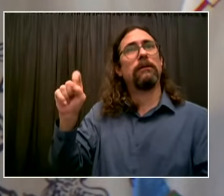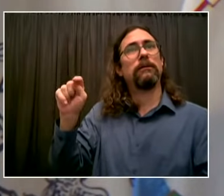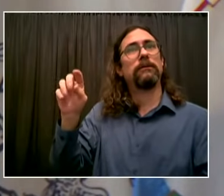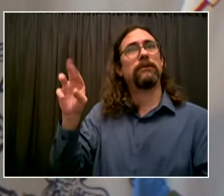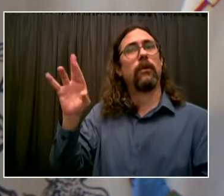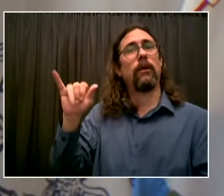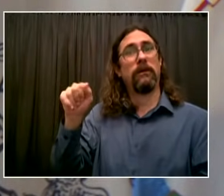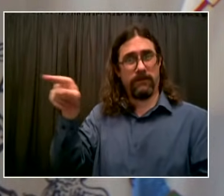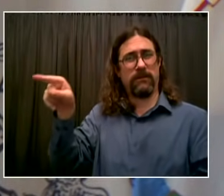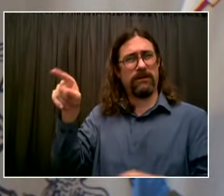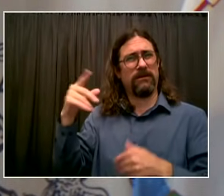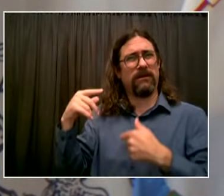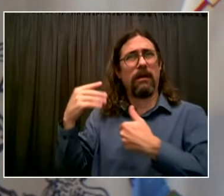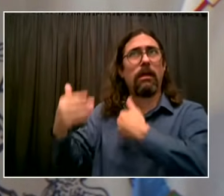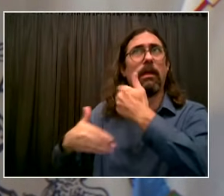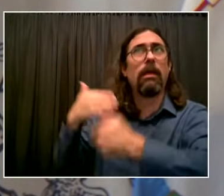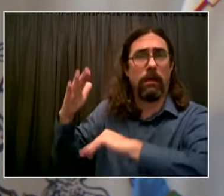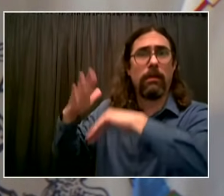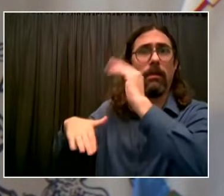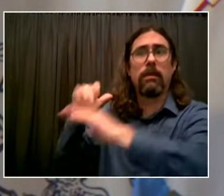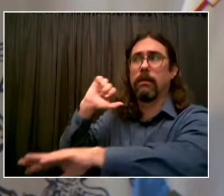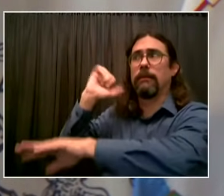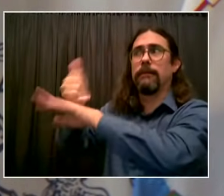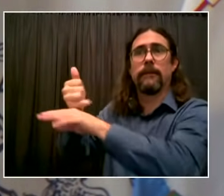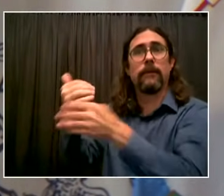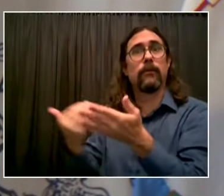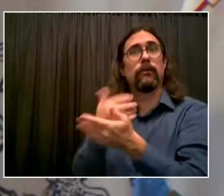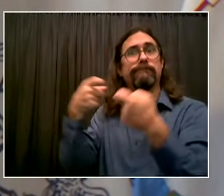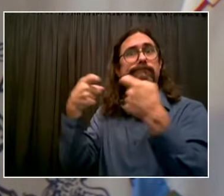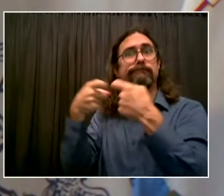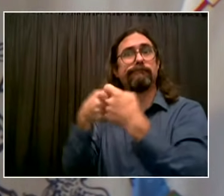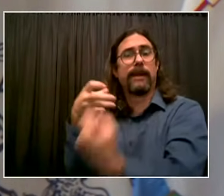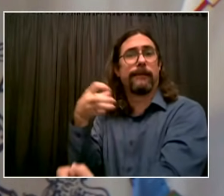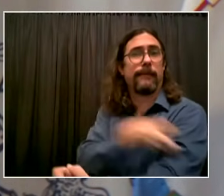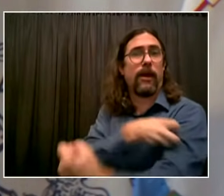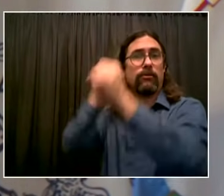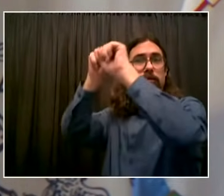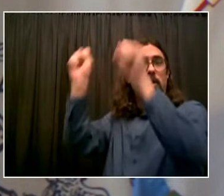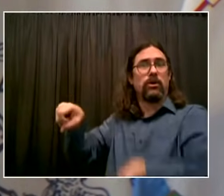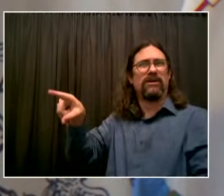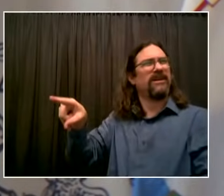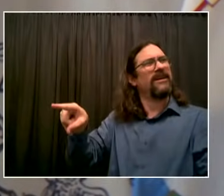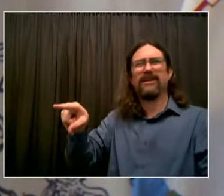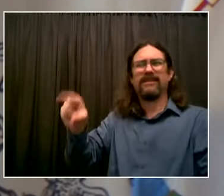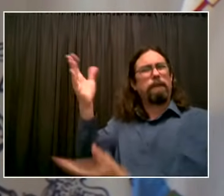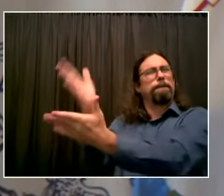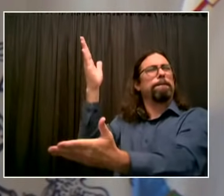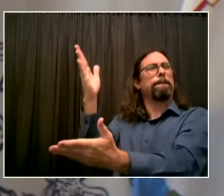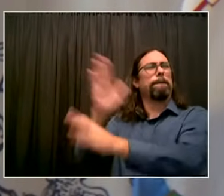RENEWABLE RIKERS EVEN AS WE TALK ABOUT BUILDING THE NEW FACILITIES. WHICH ONE WILL BE RIGHT ACROSS THE STREET FROM